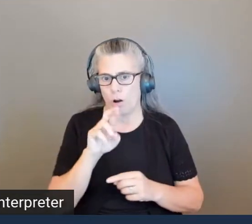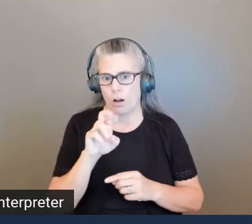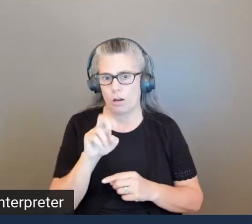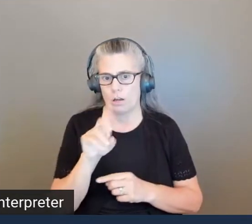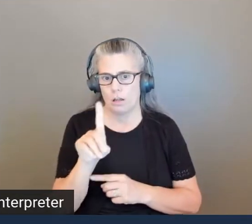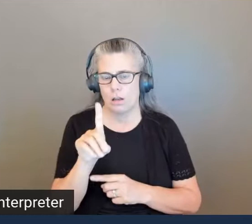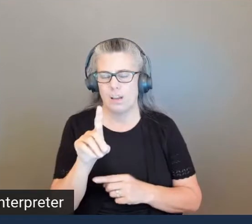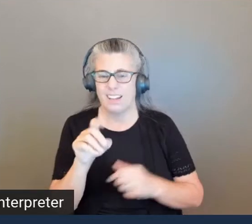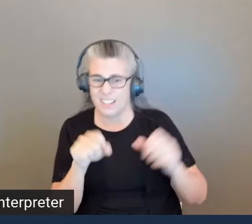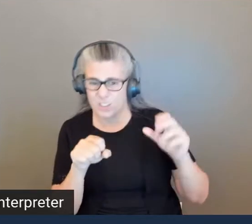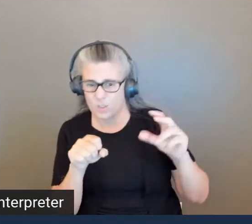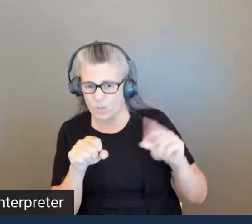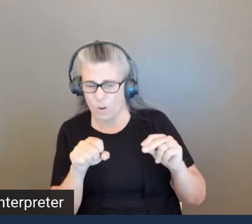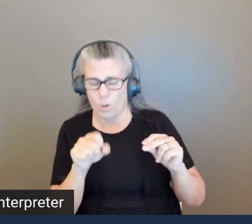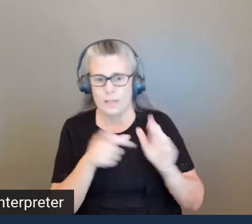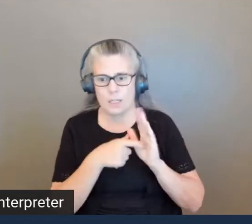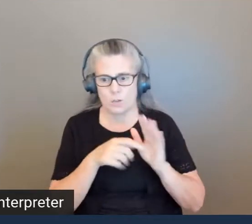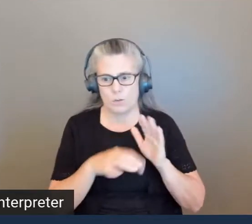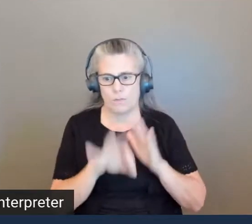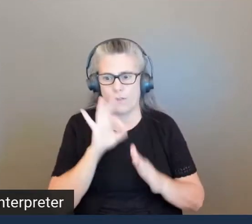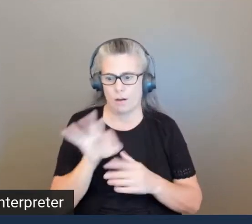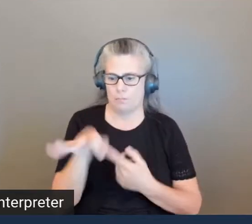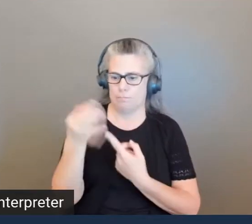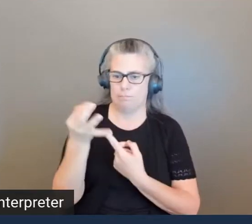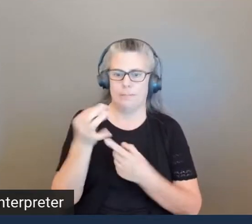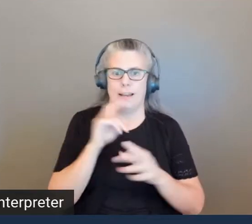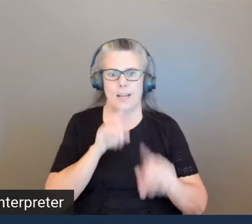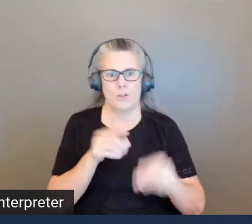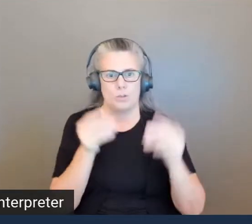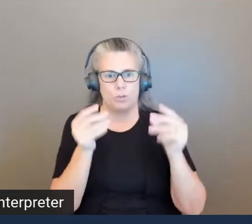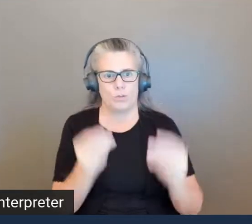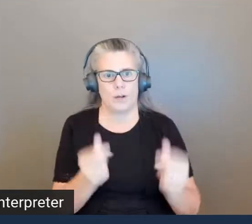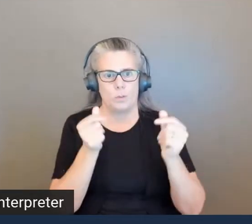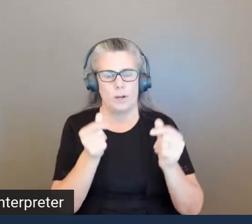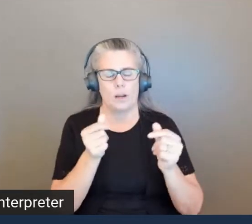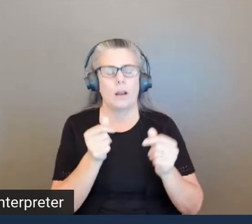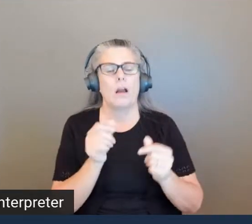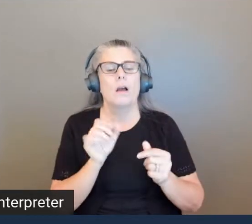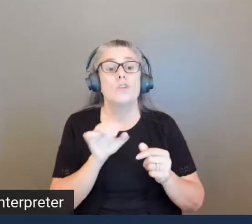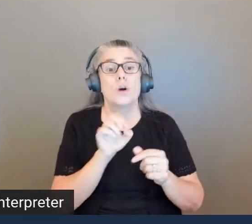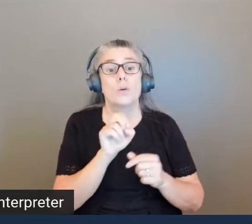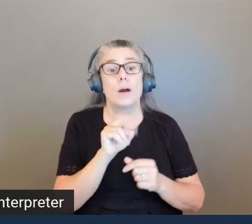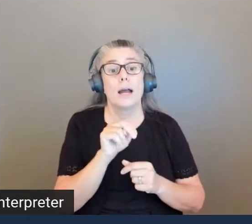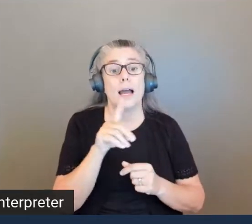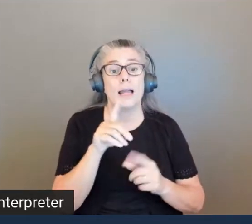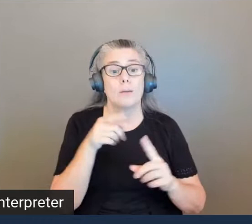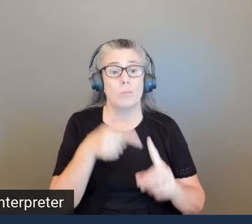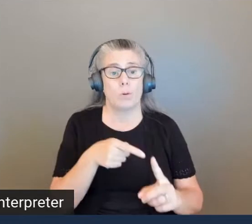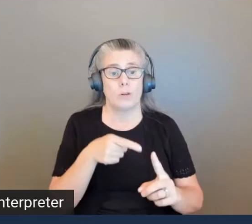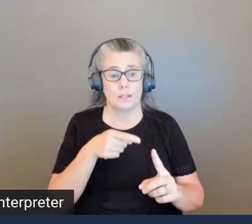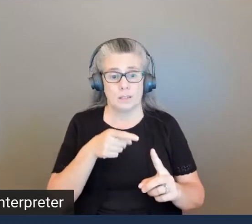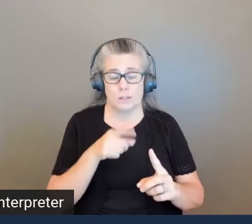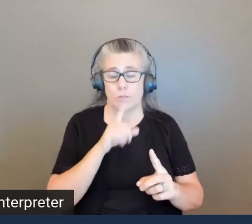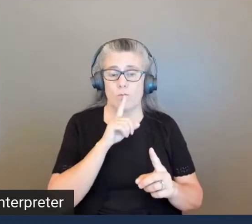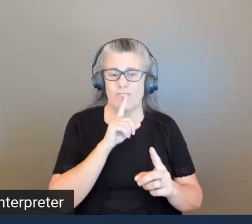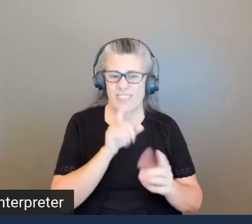So asynchronous where real-time endpoints are like an option for that real-time inference, right?